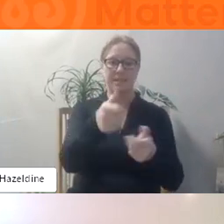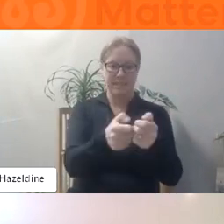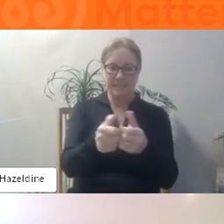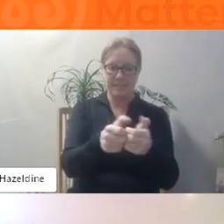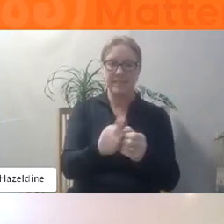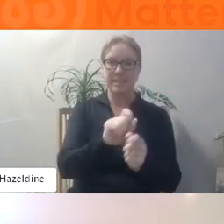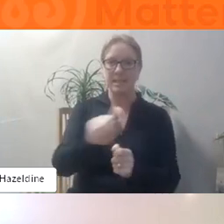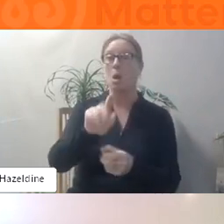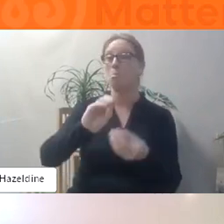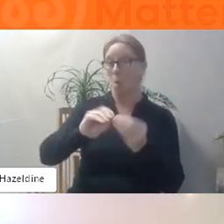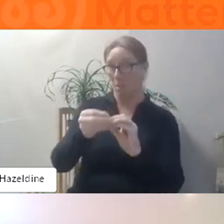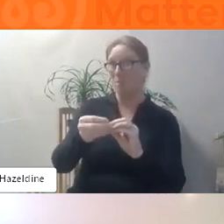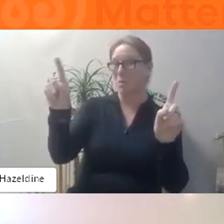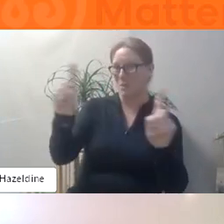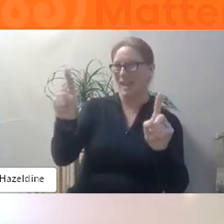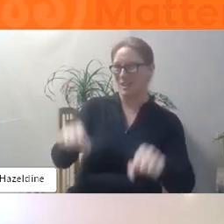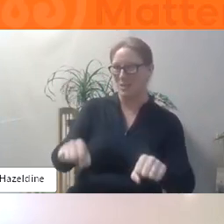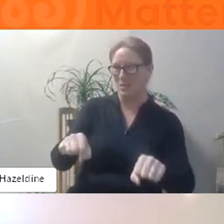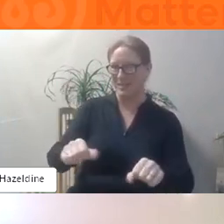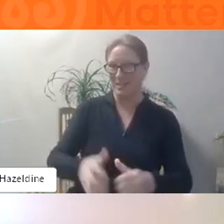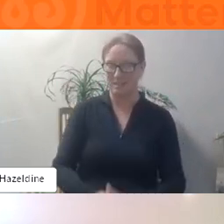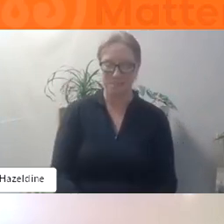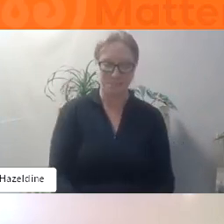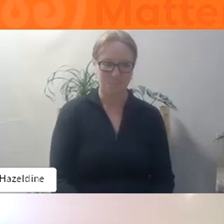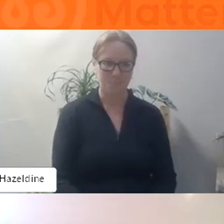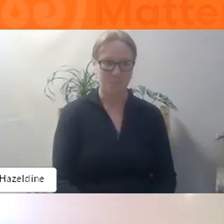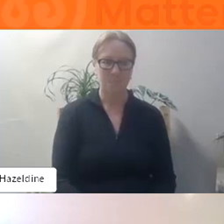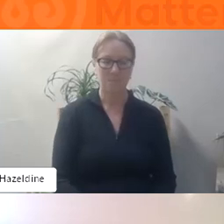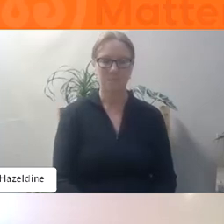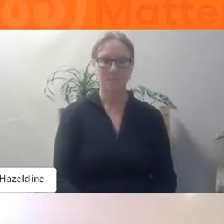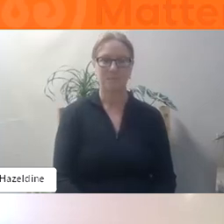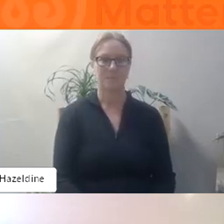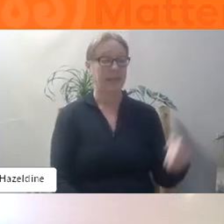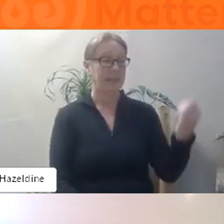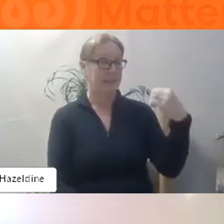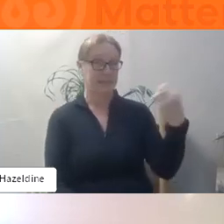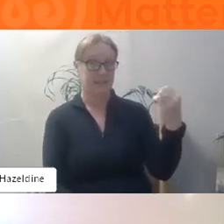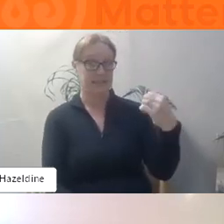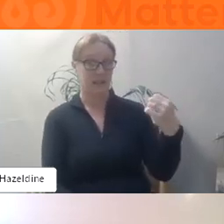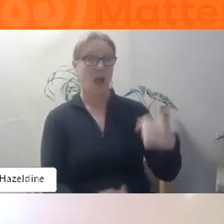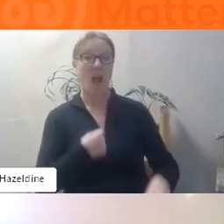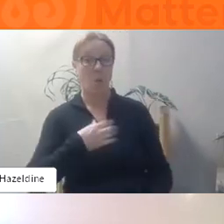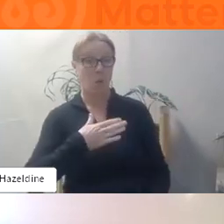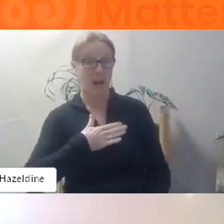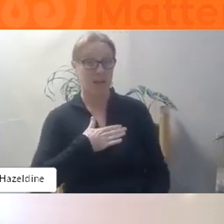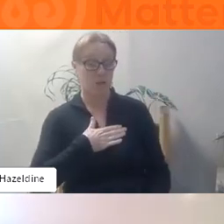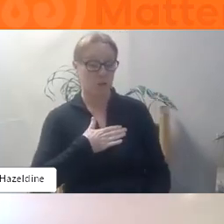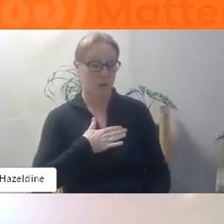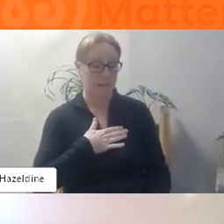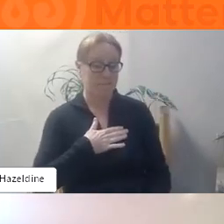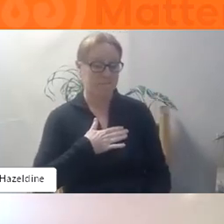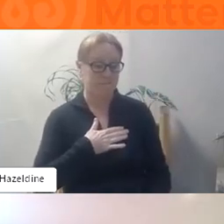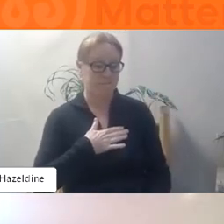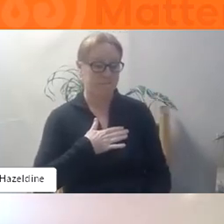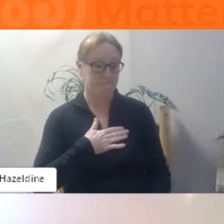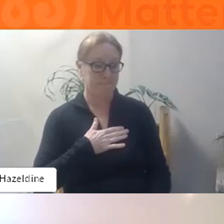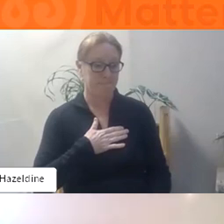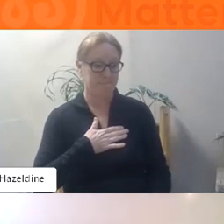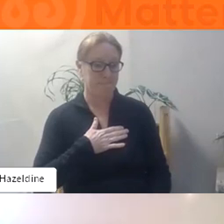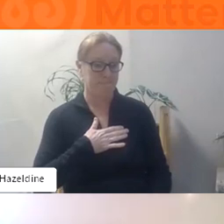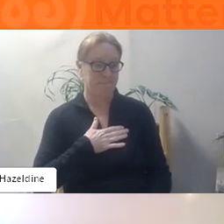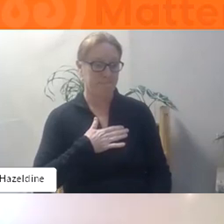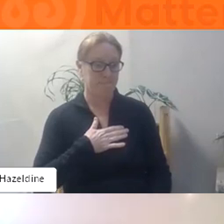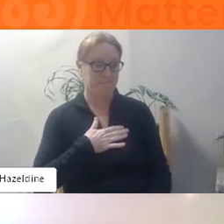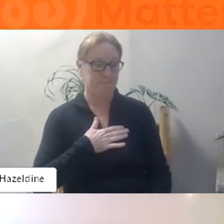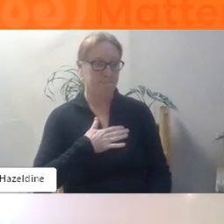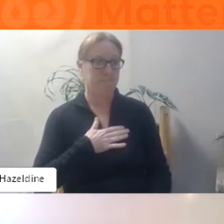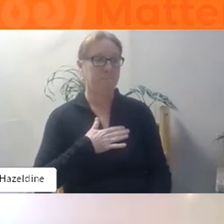students. Yeah, and I'd just like to move on from what Maqymseahe's